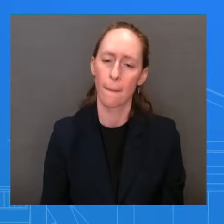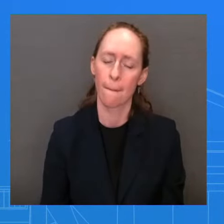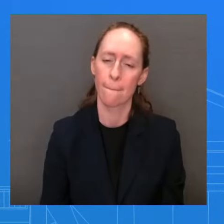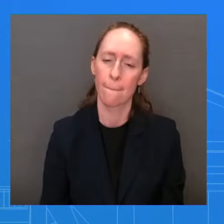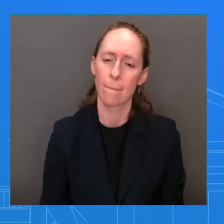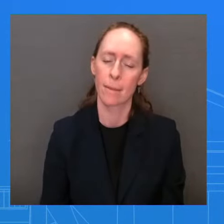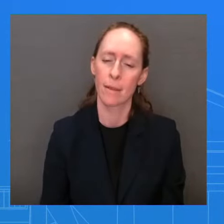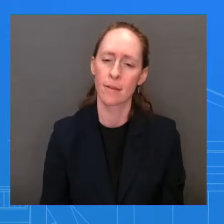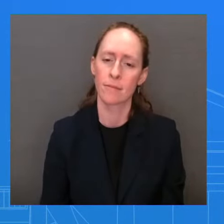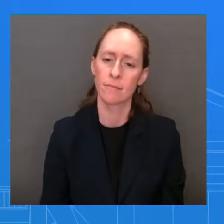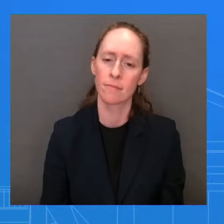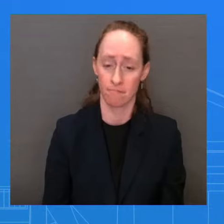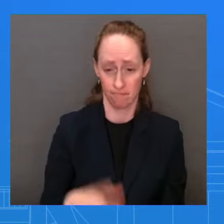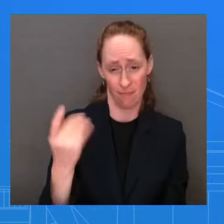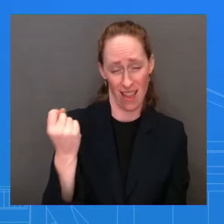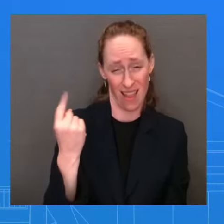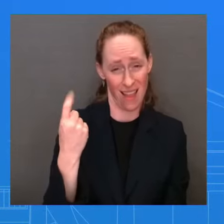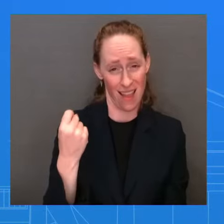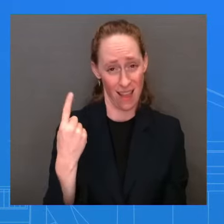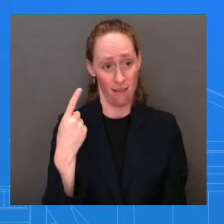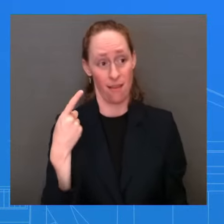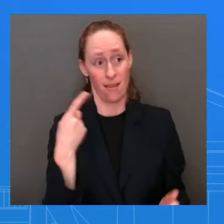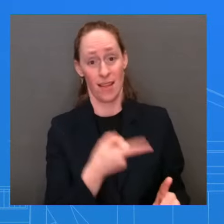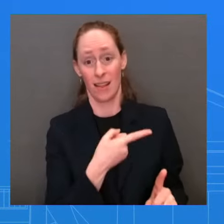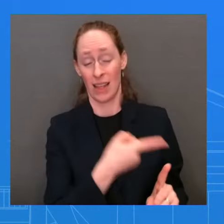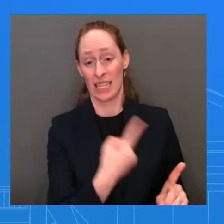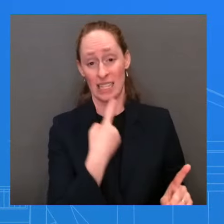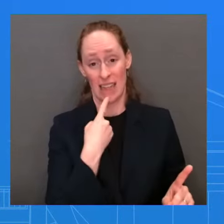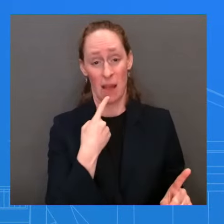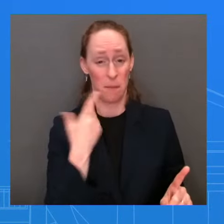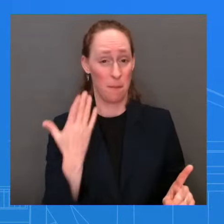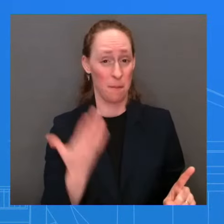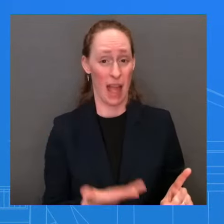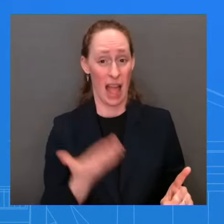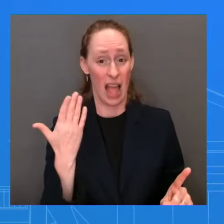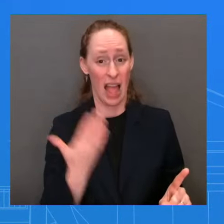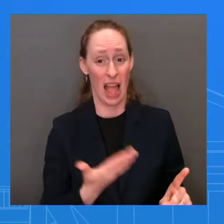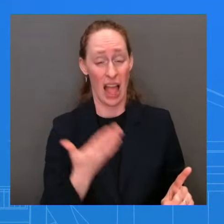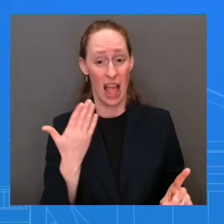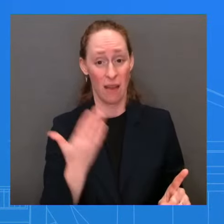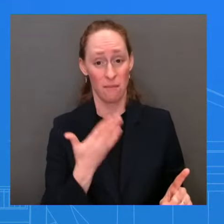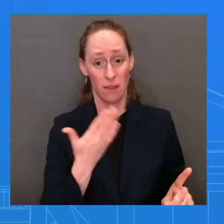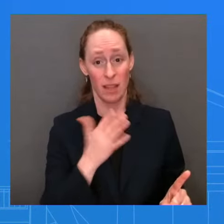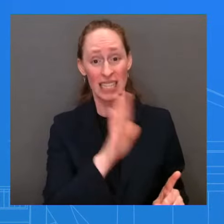we have a strong relationship with Senator Manchin. We have, in the -- in the two years or more so --